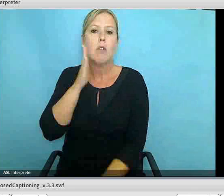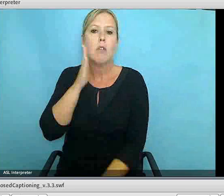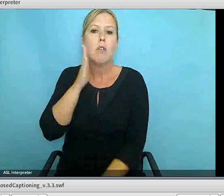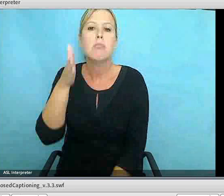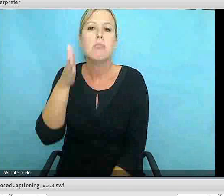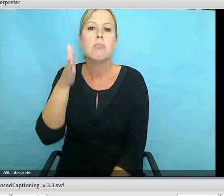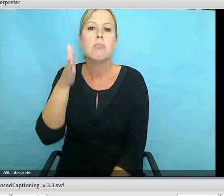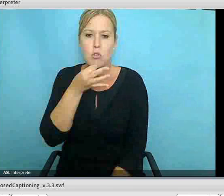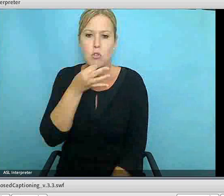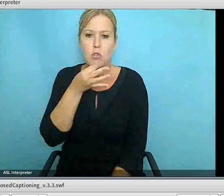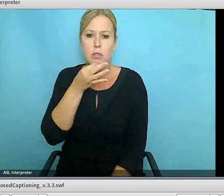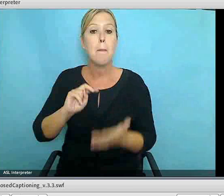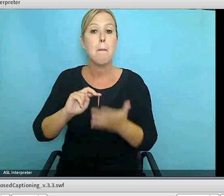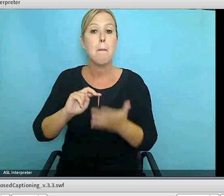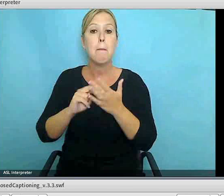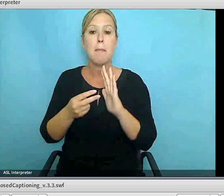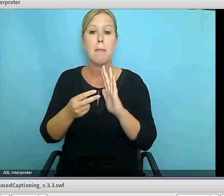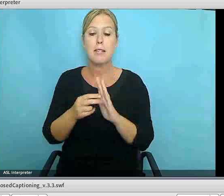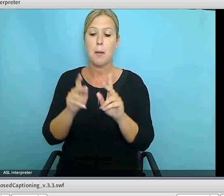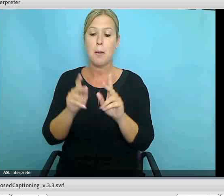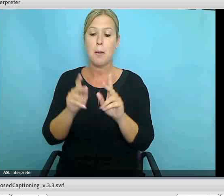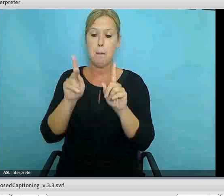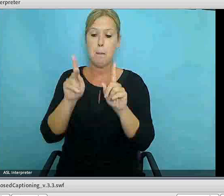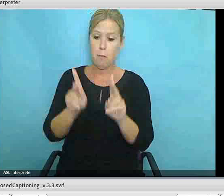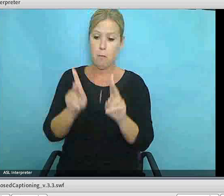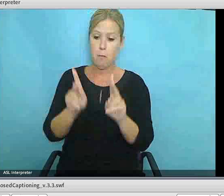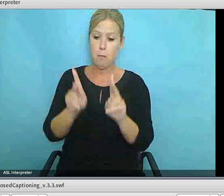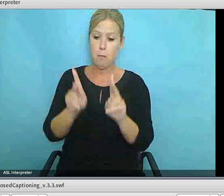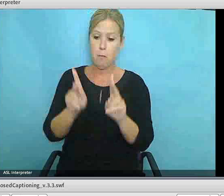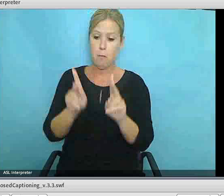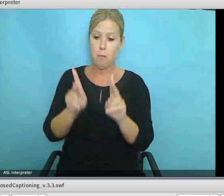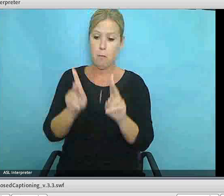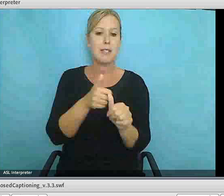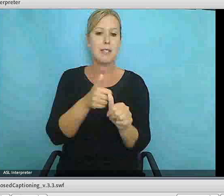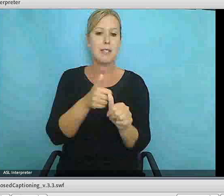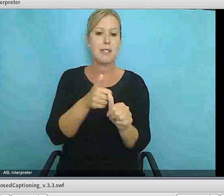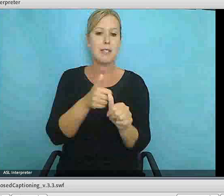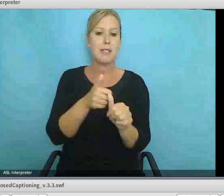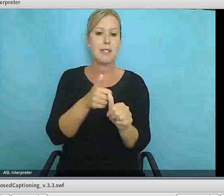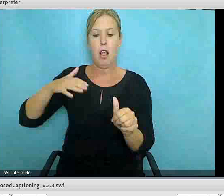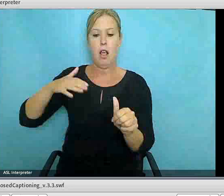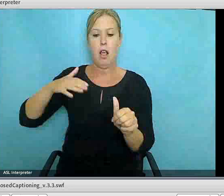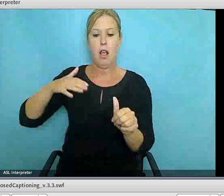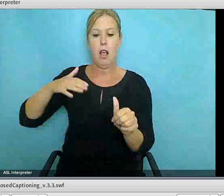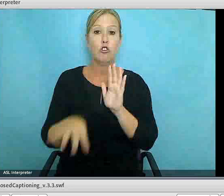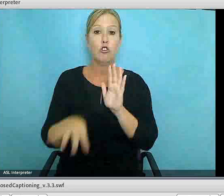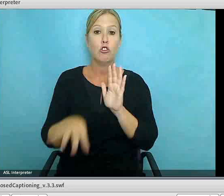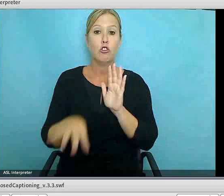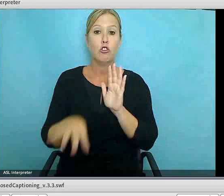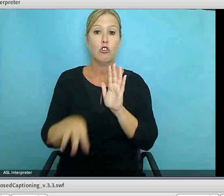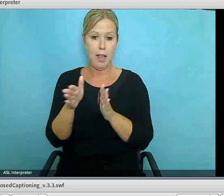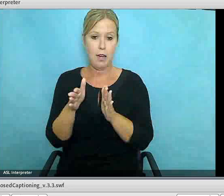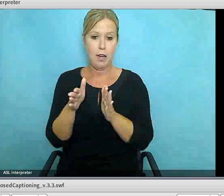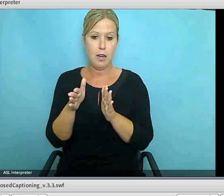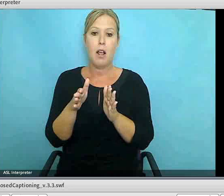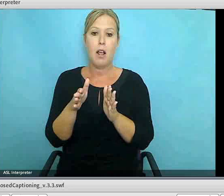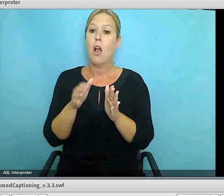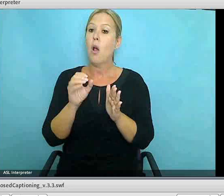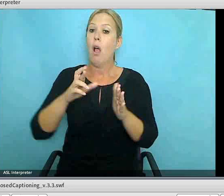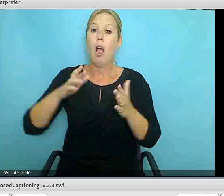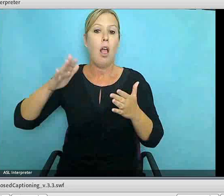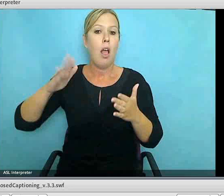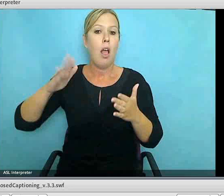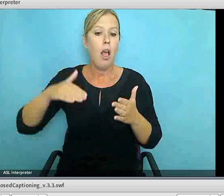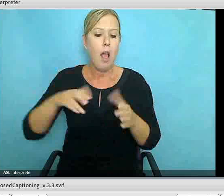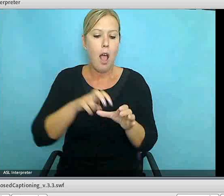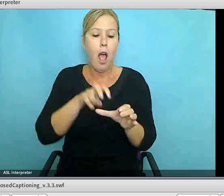So if eligible individuals have not chosen a One Care or they have not opted out, they